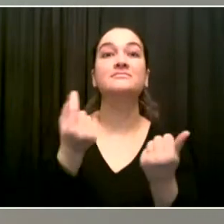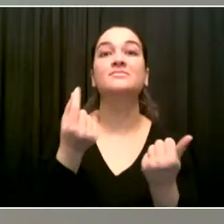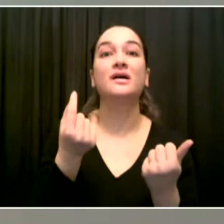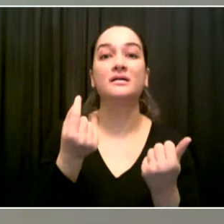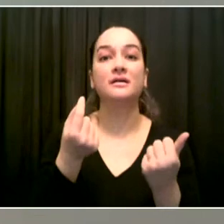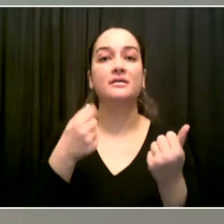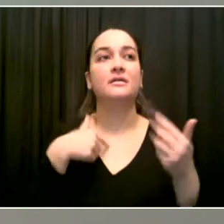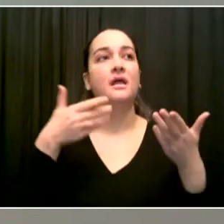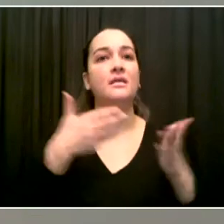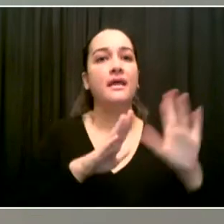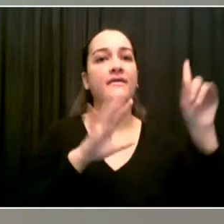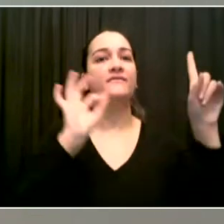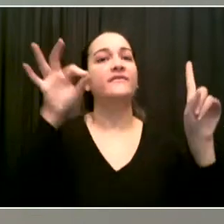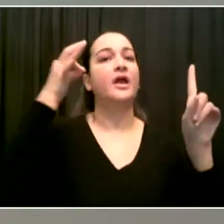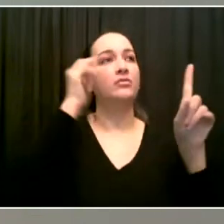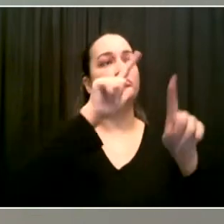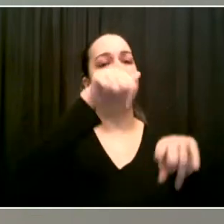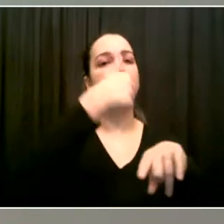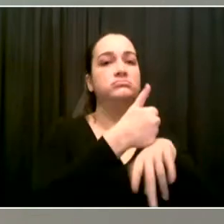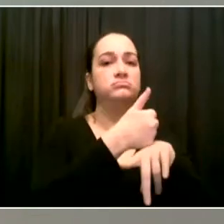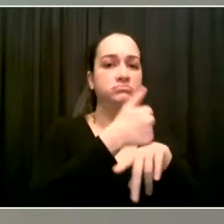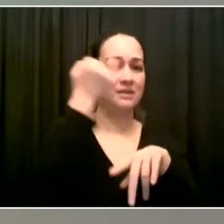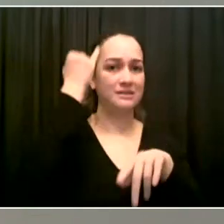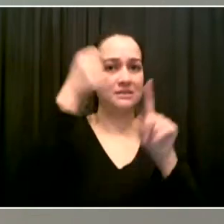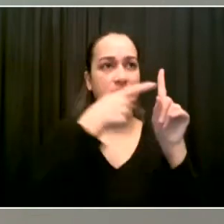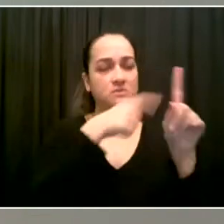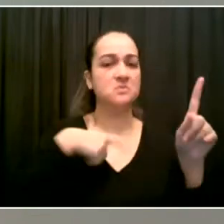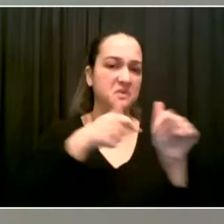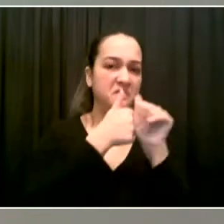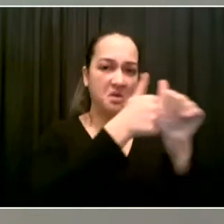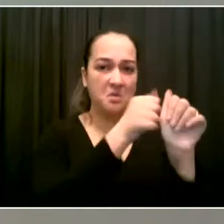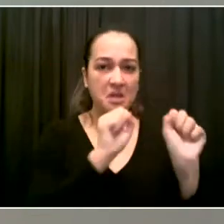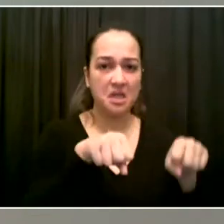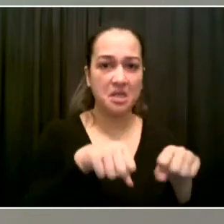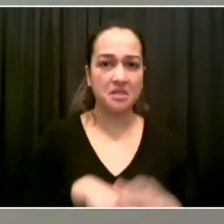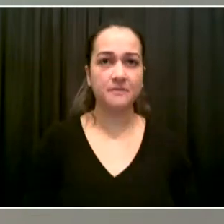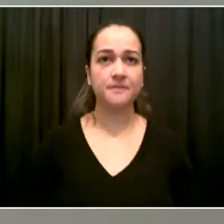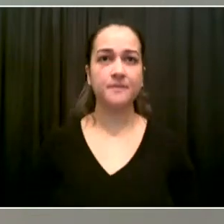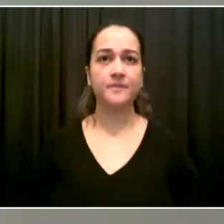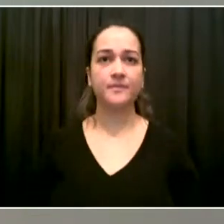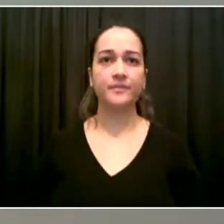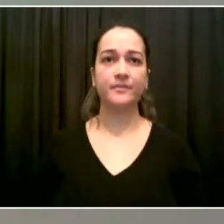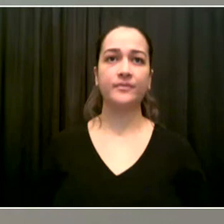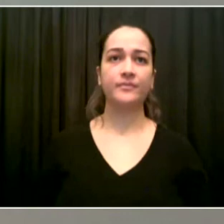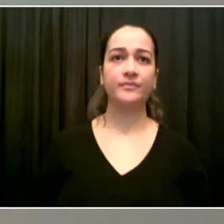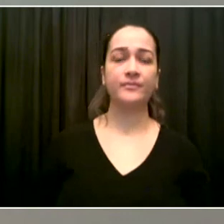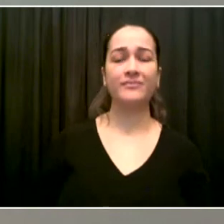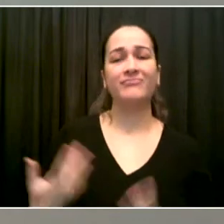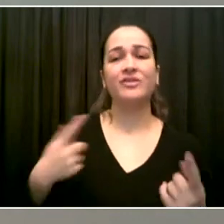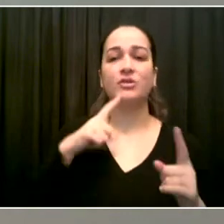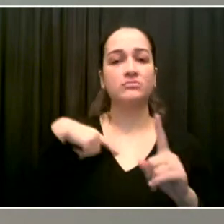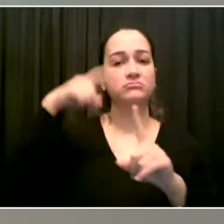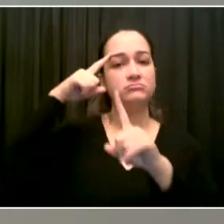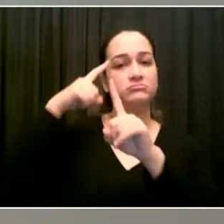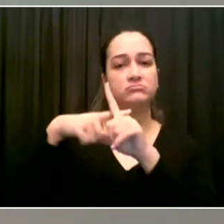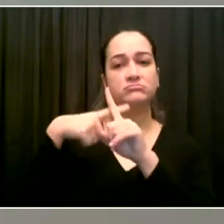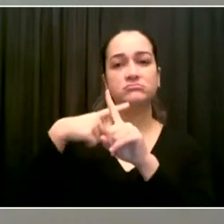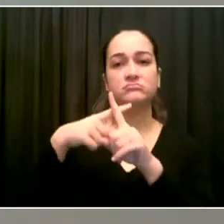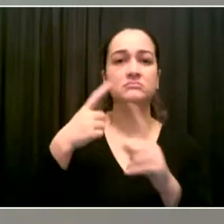METROPOLITAN